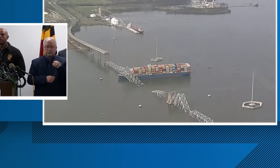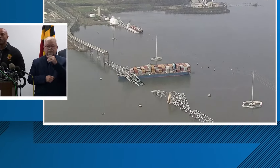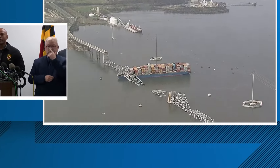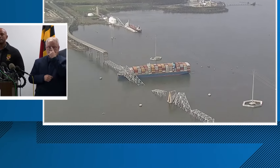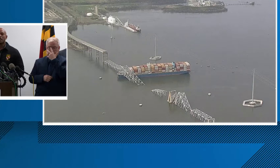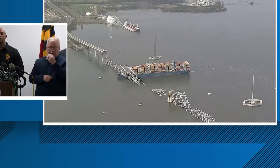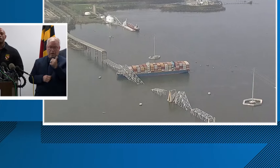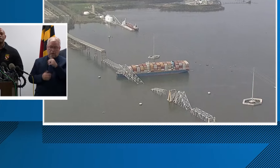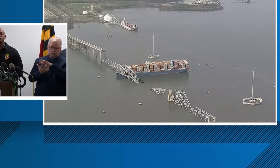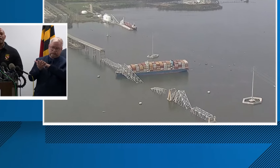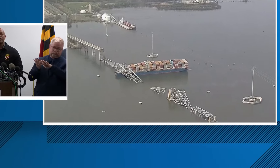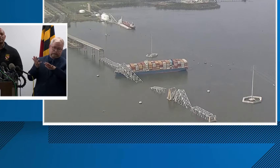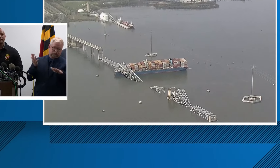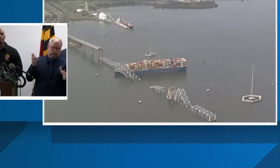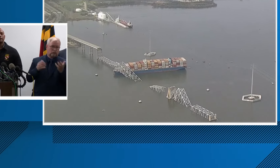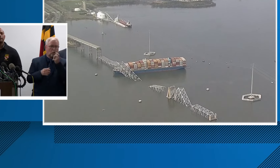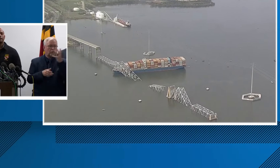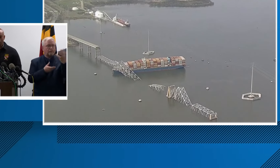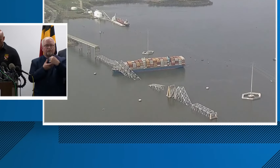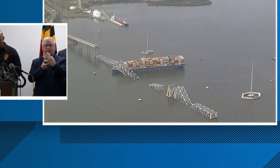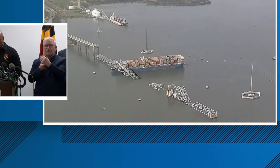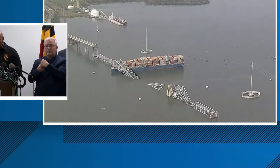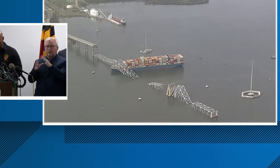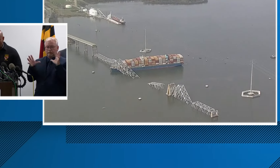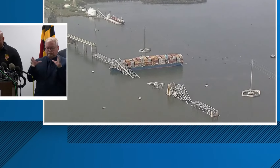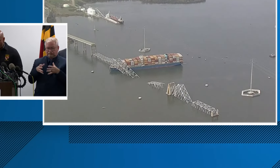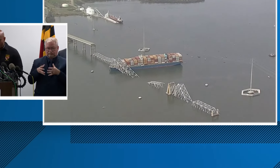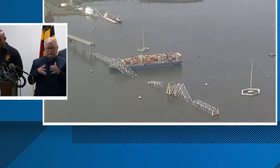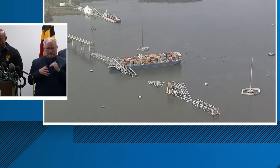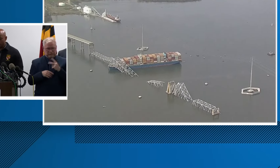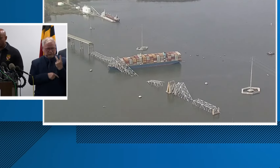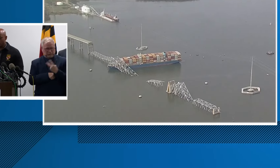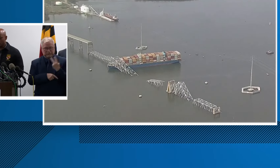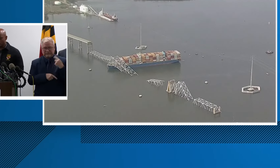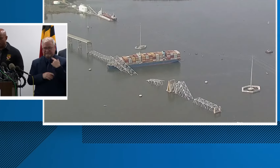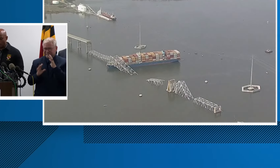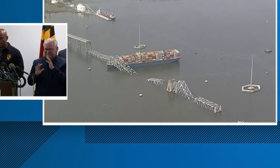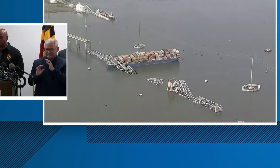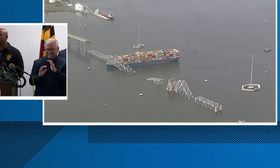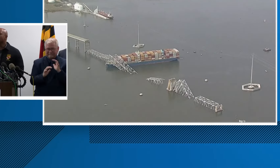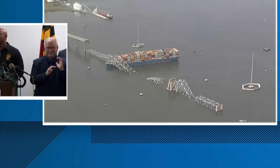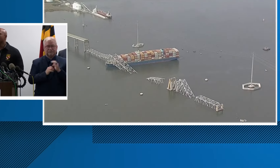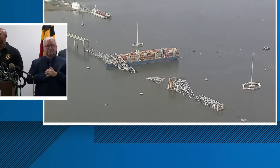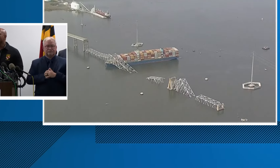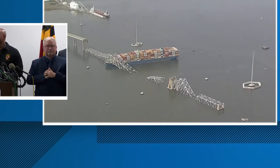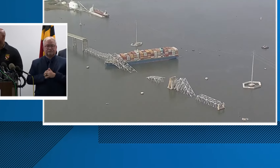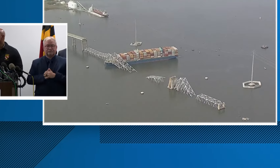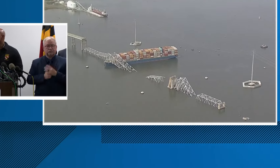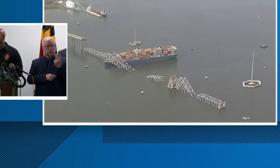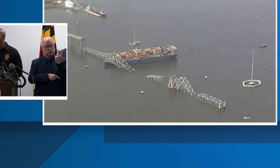Now, I can tell you over these past days. We have heard an outpouring of thoughts and prayers coming in